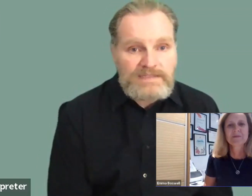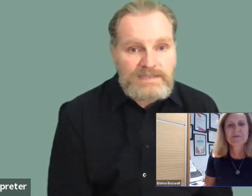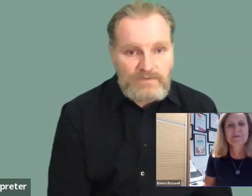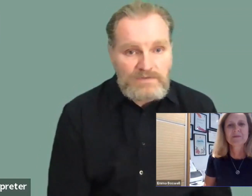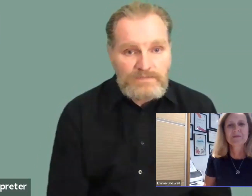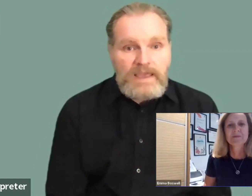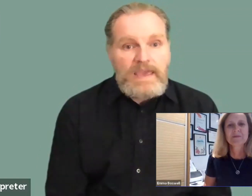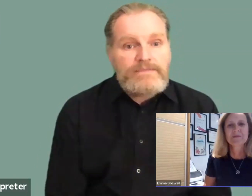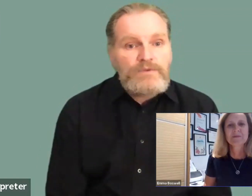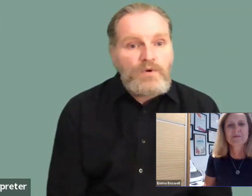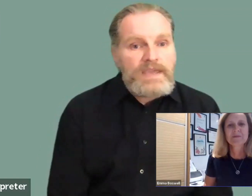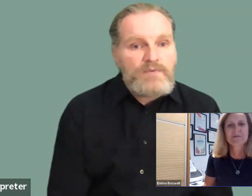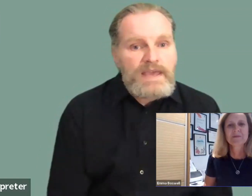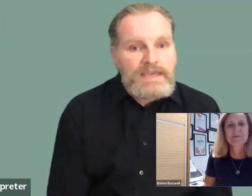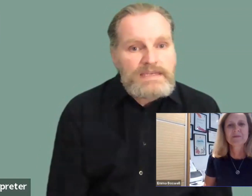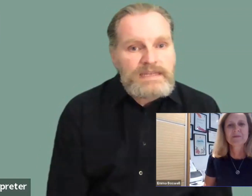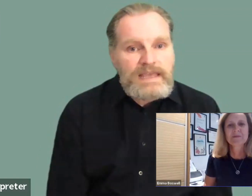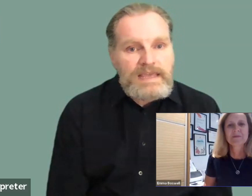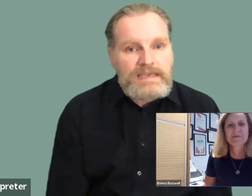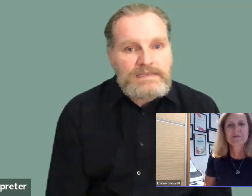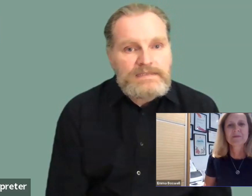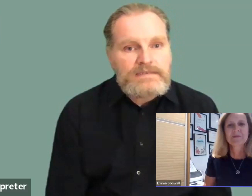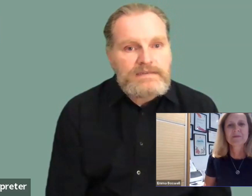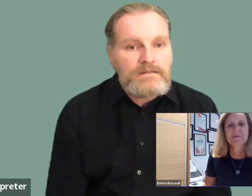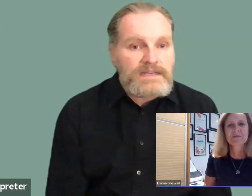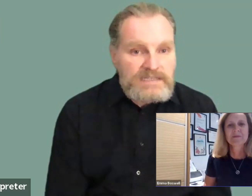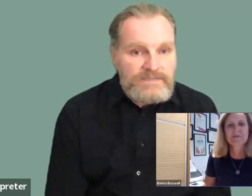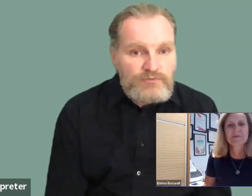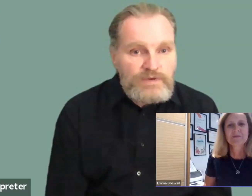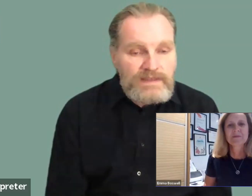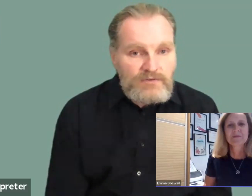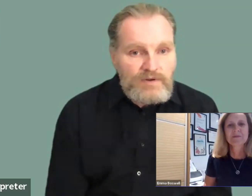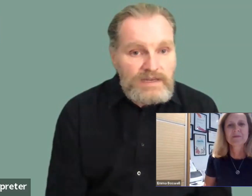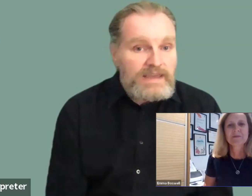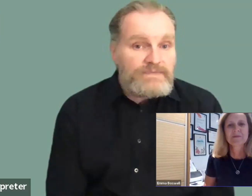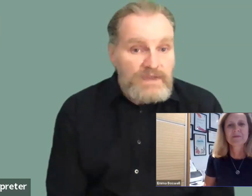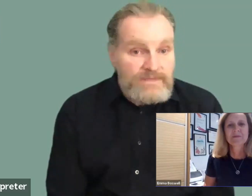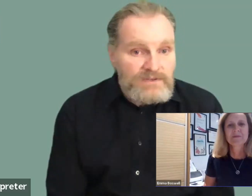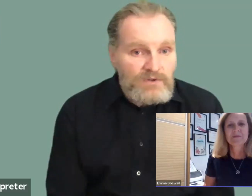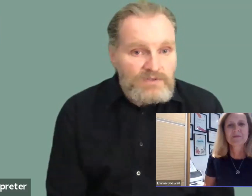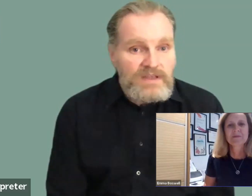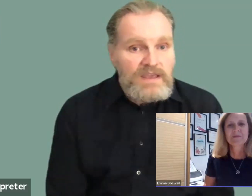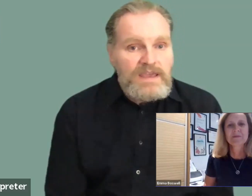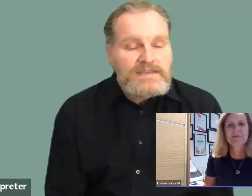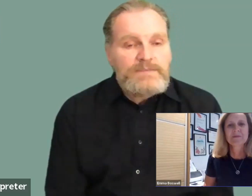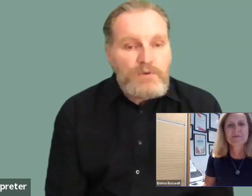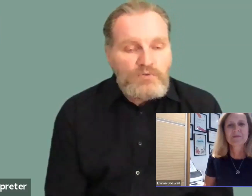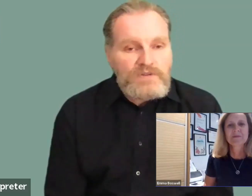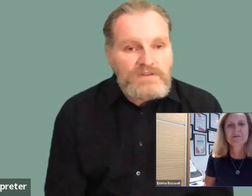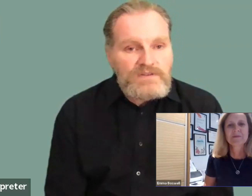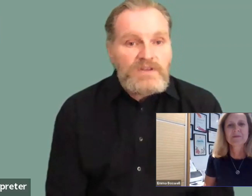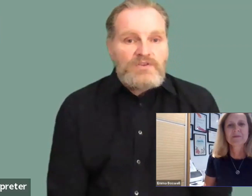sound. If your hearing aid is satisfactory, that's great. If it's not, it's important that